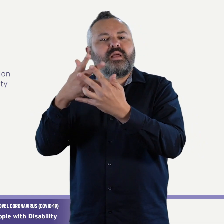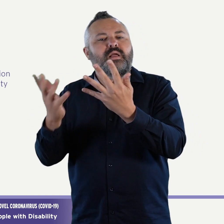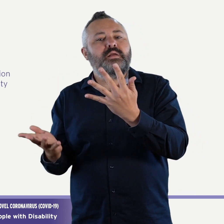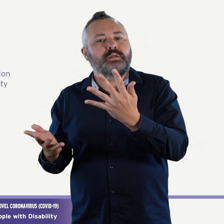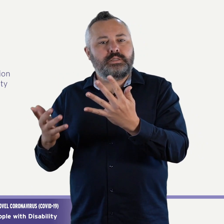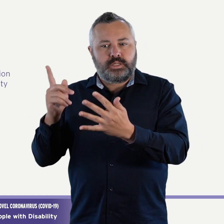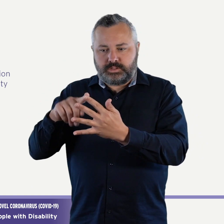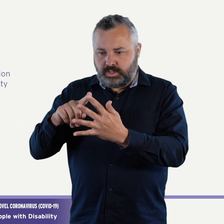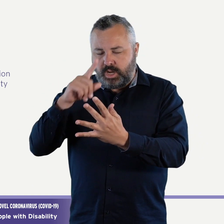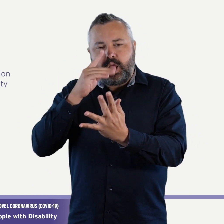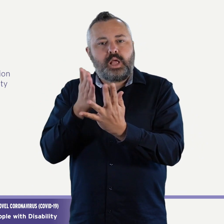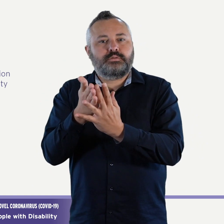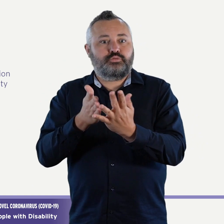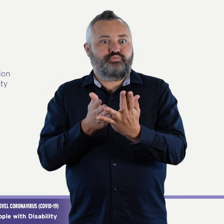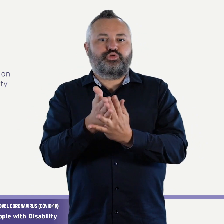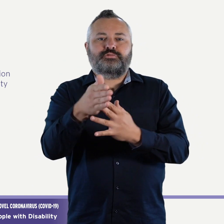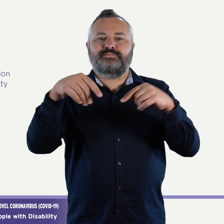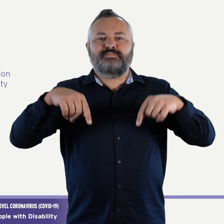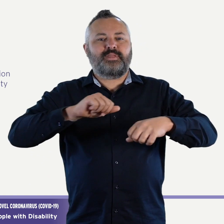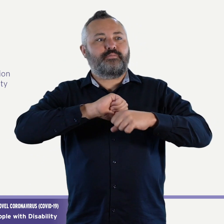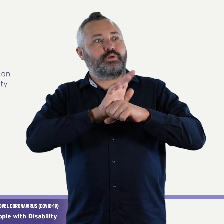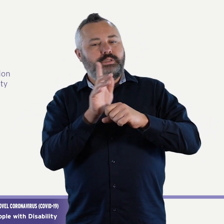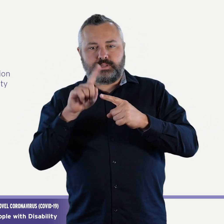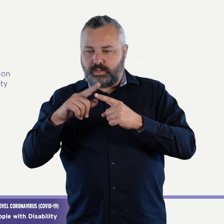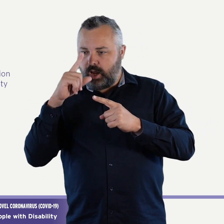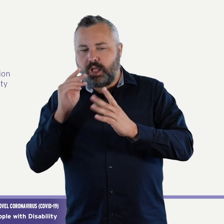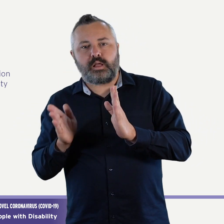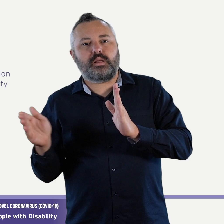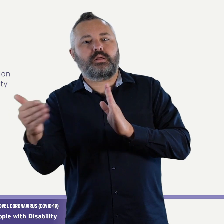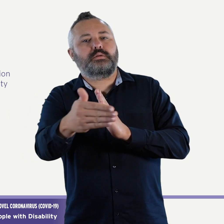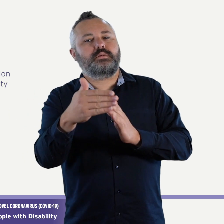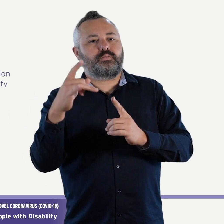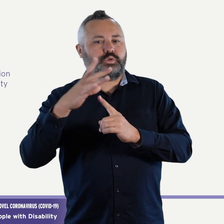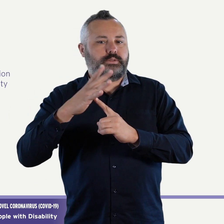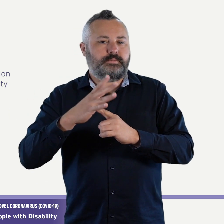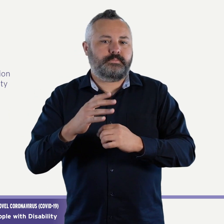for non-COVID-19 related conditions through the pandemic period.